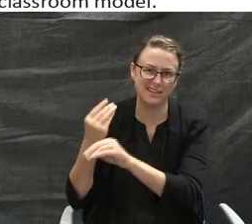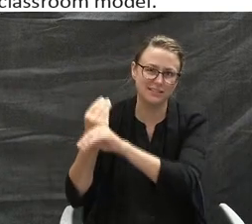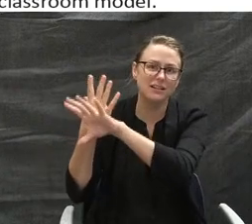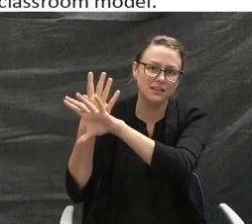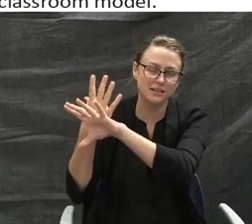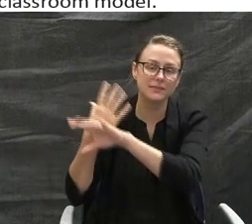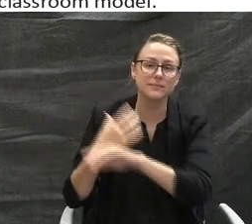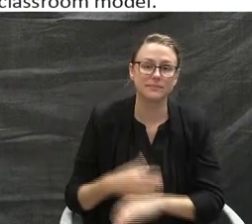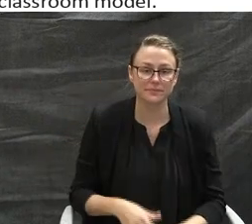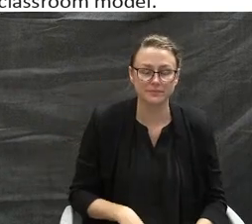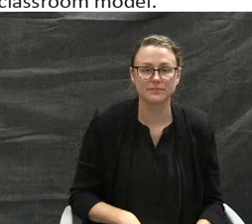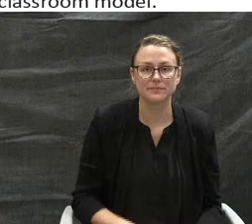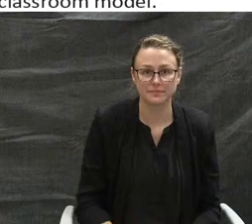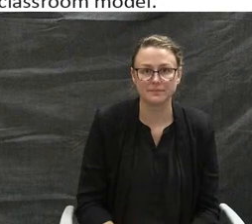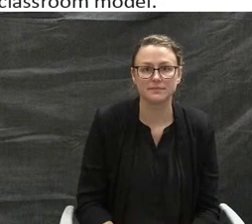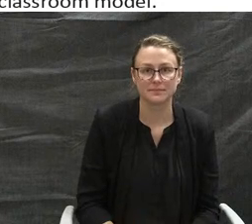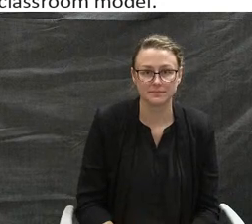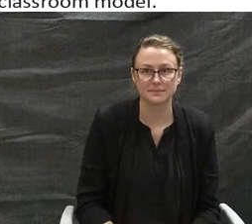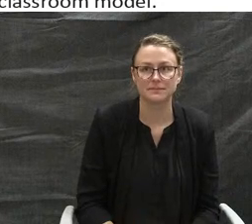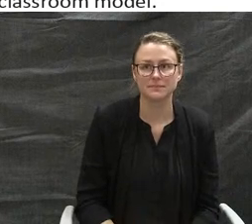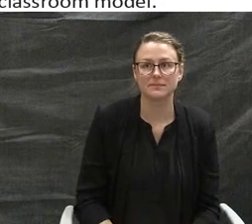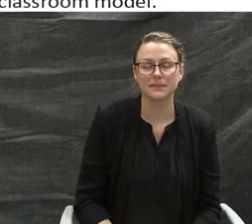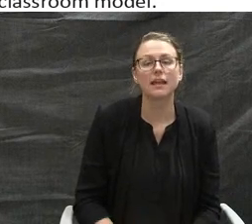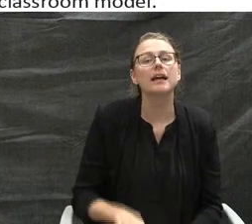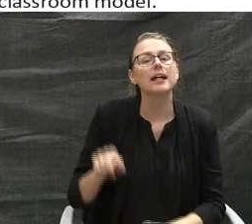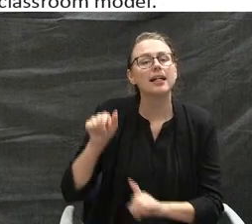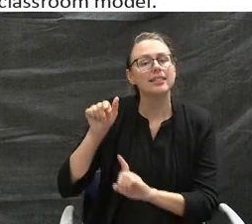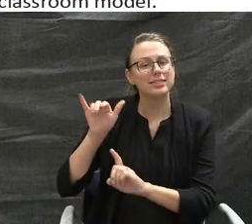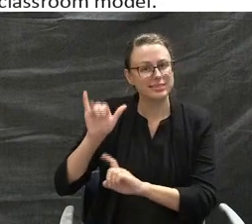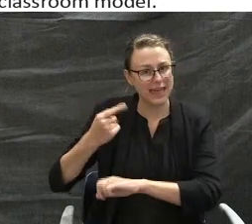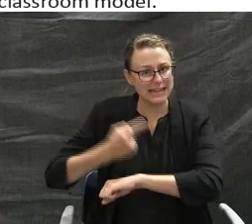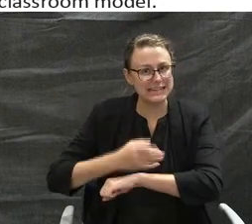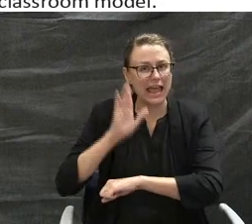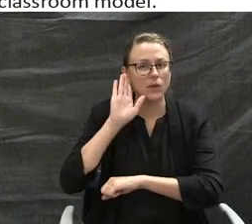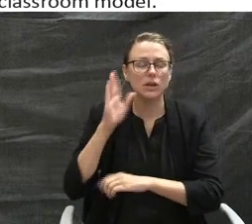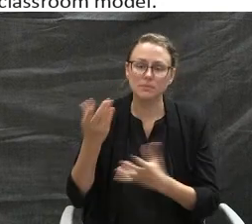learning on that day, which will be a more robust and there be